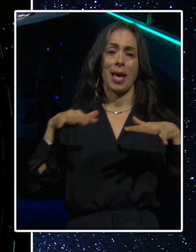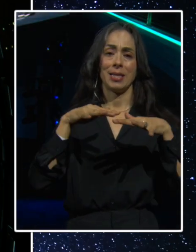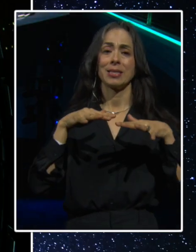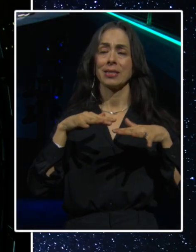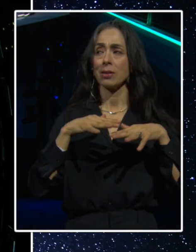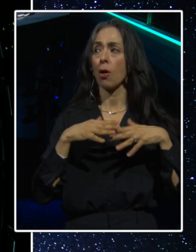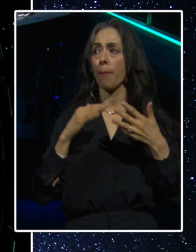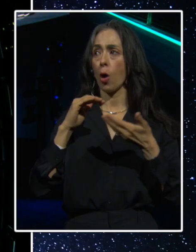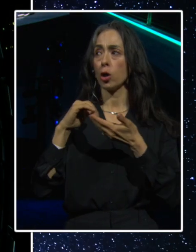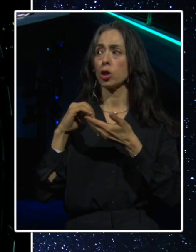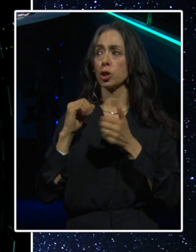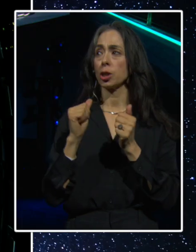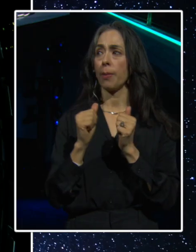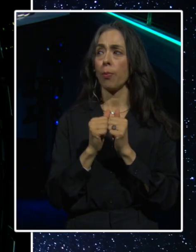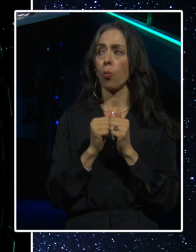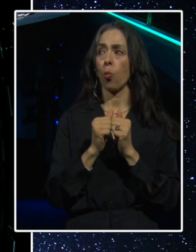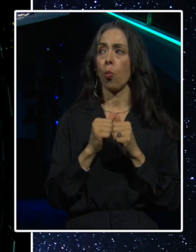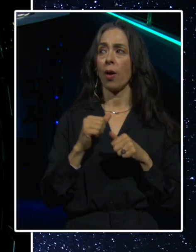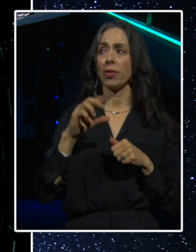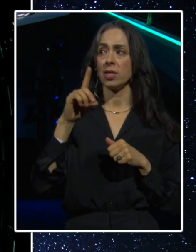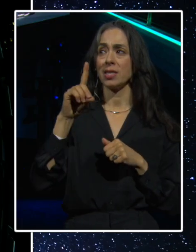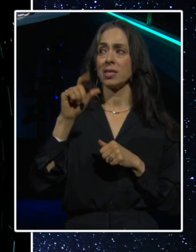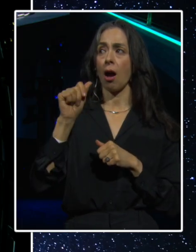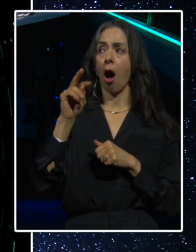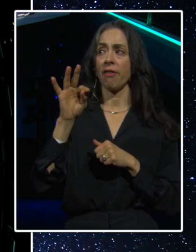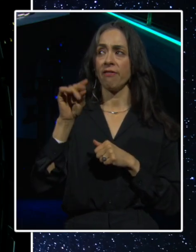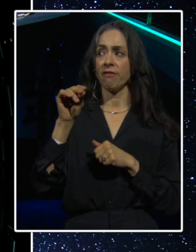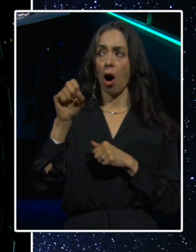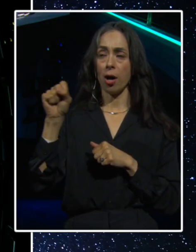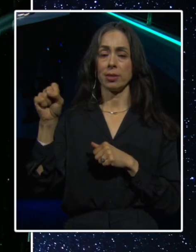Through our partnership with Danfoss, we can go one step further,